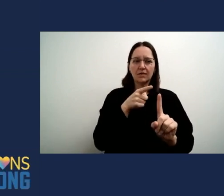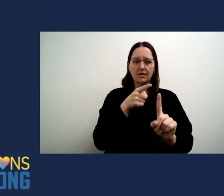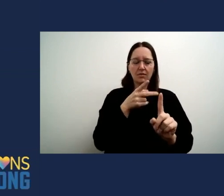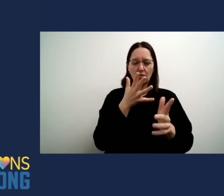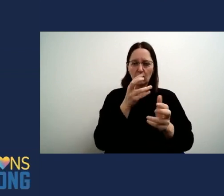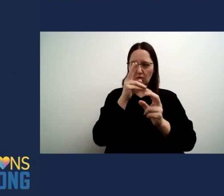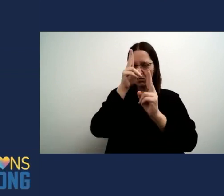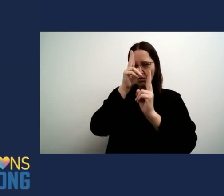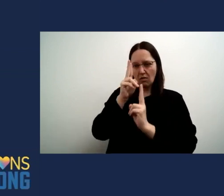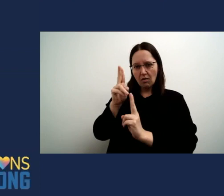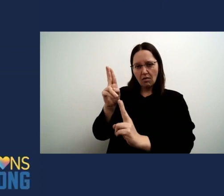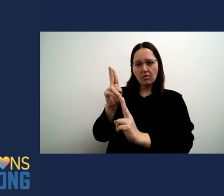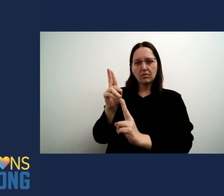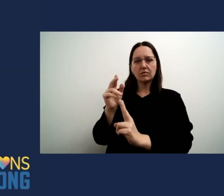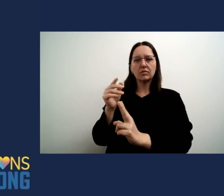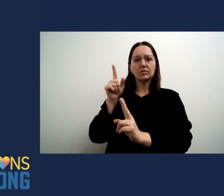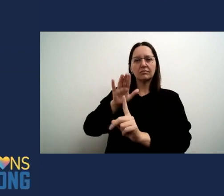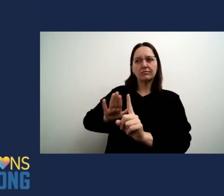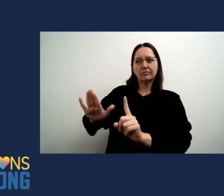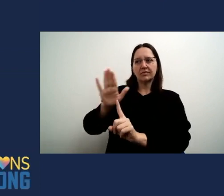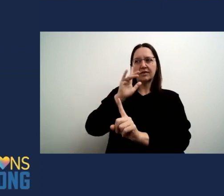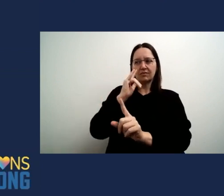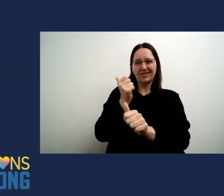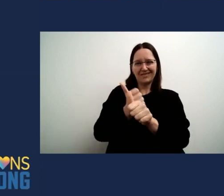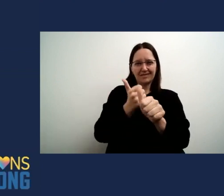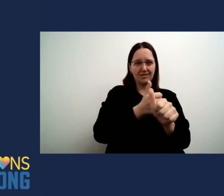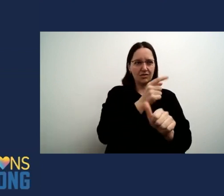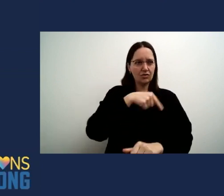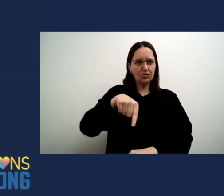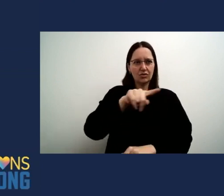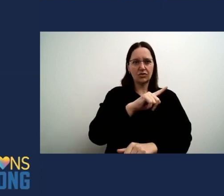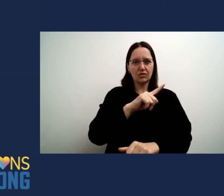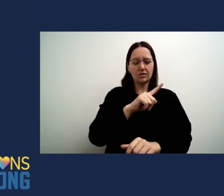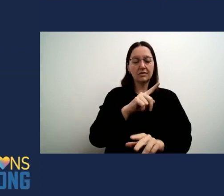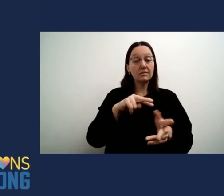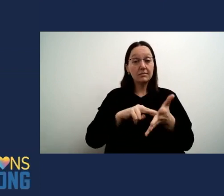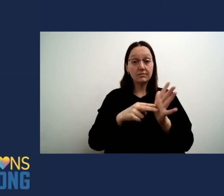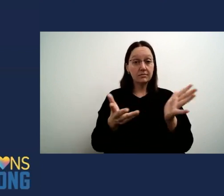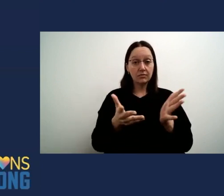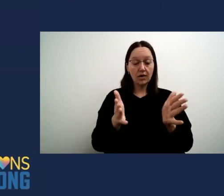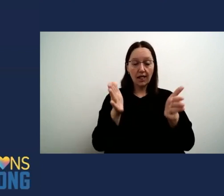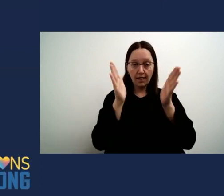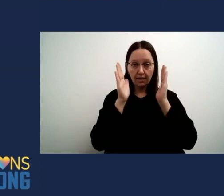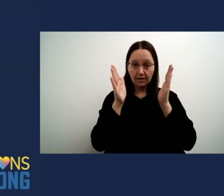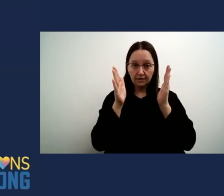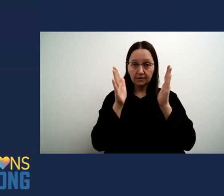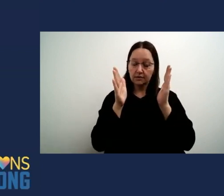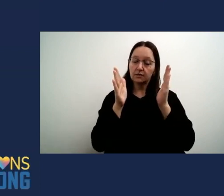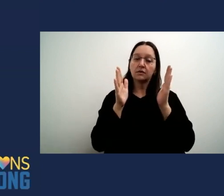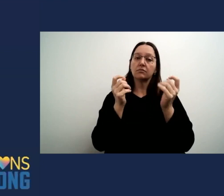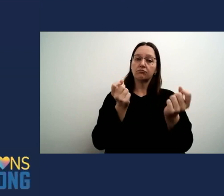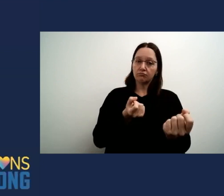faculty, researchers patients and the greater community. Under his leadership, UC San Diego has